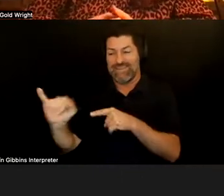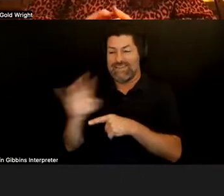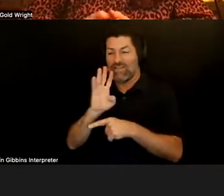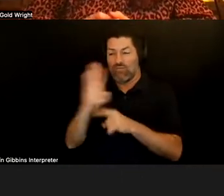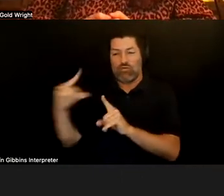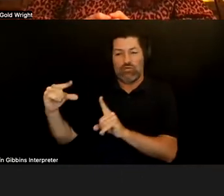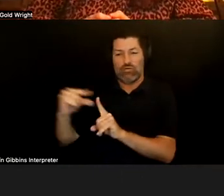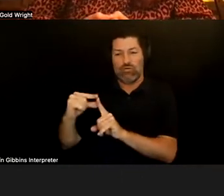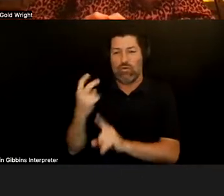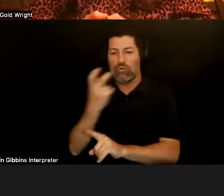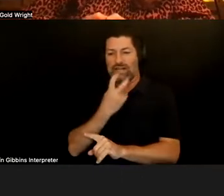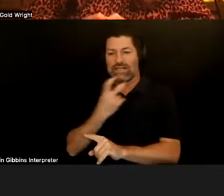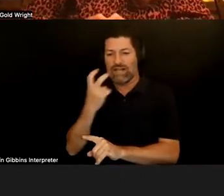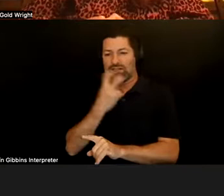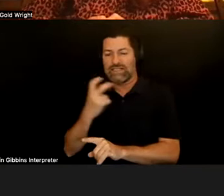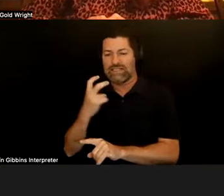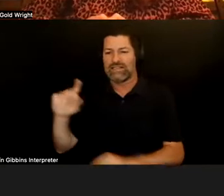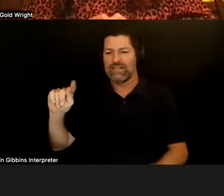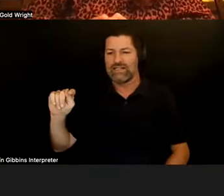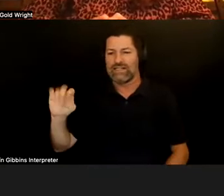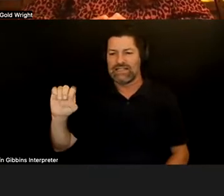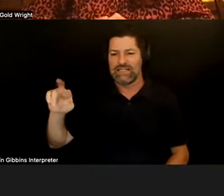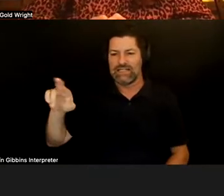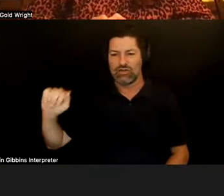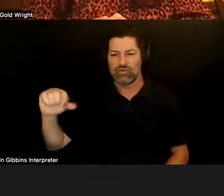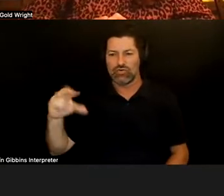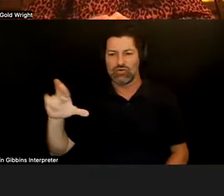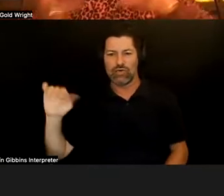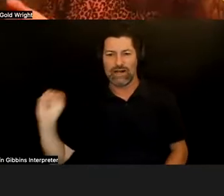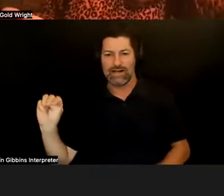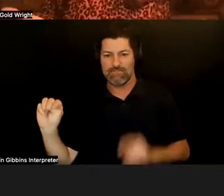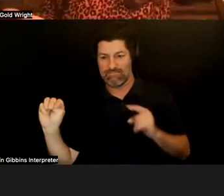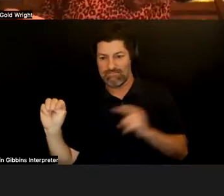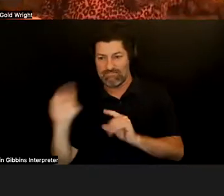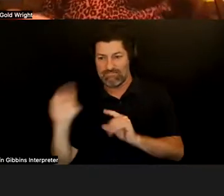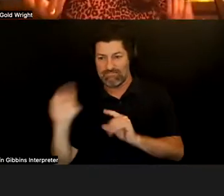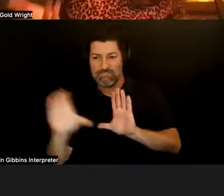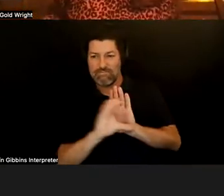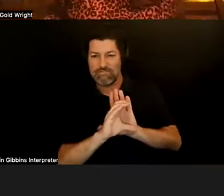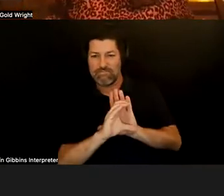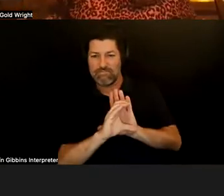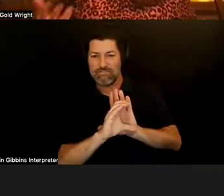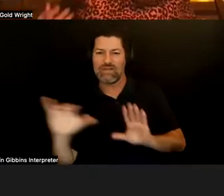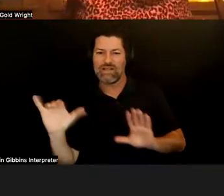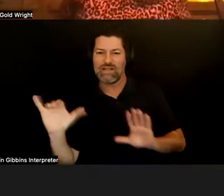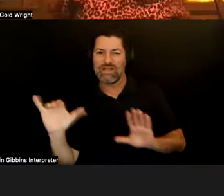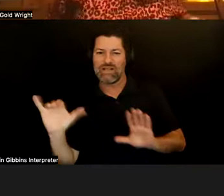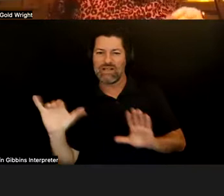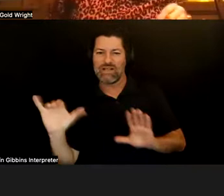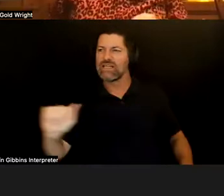20:22:12 pronouncing the tetram and the tetragram in English is like yahweh it's is what is